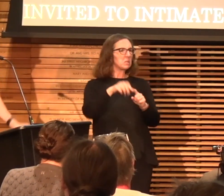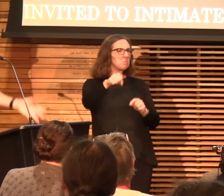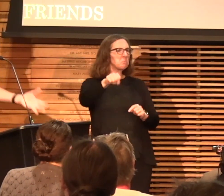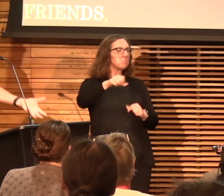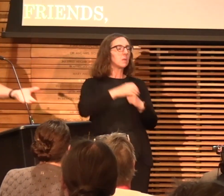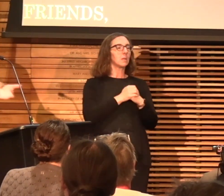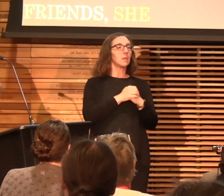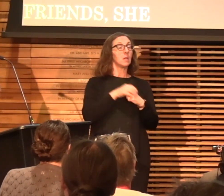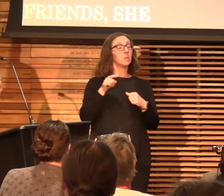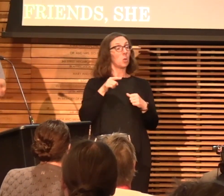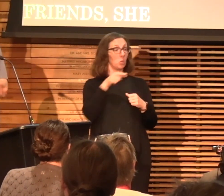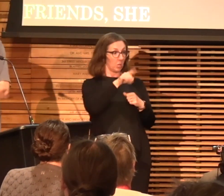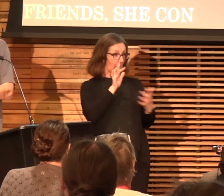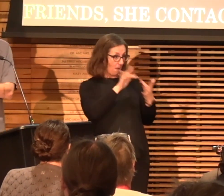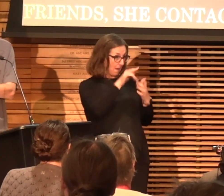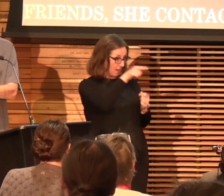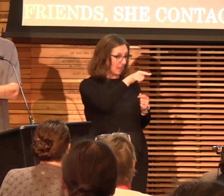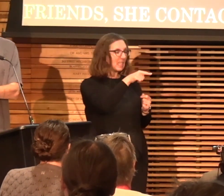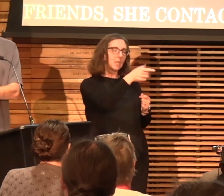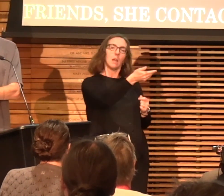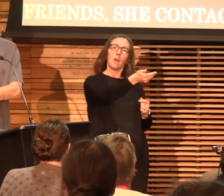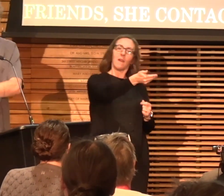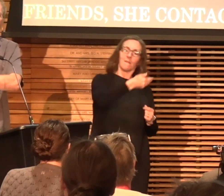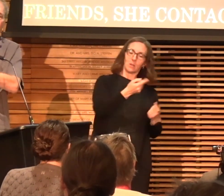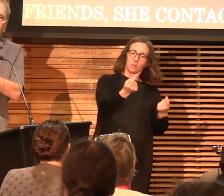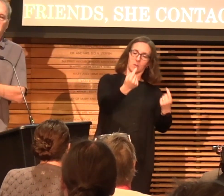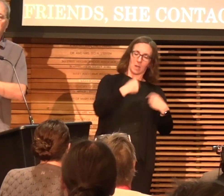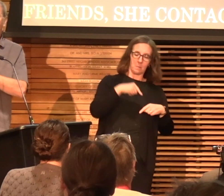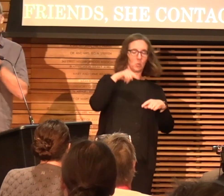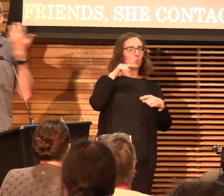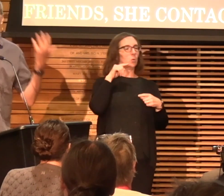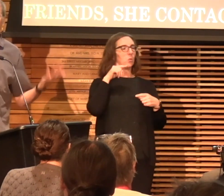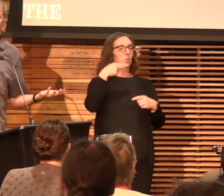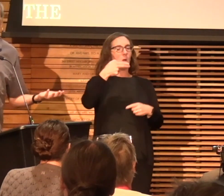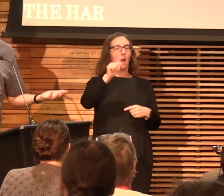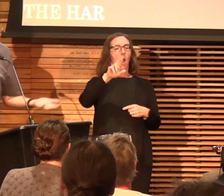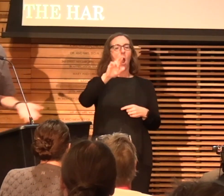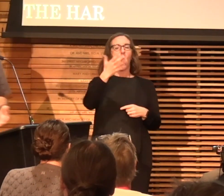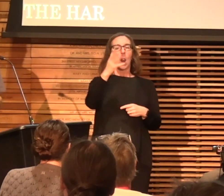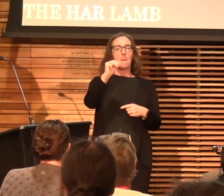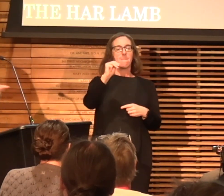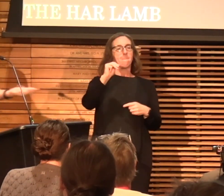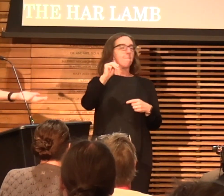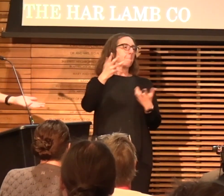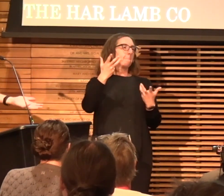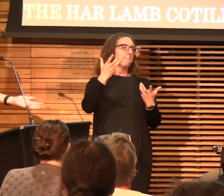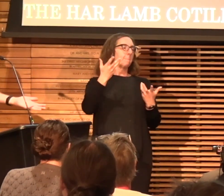he invites her to the Harlem Cotillion, the debutantes cotillion, like a ball,